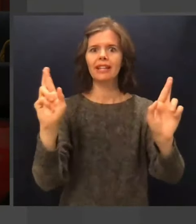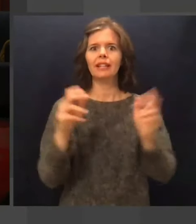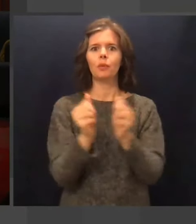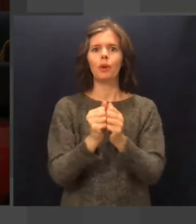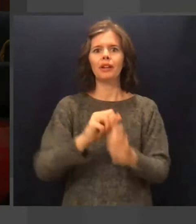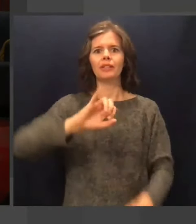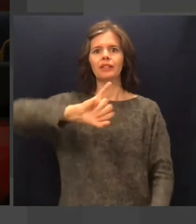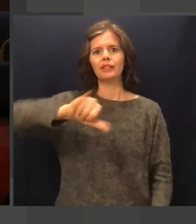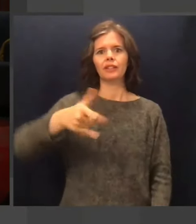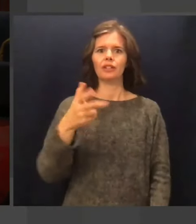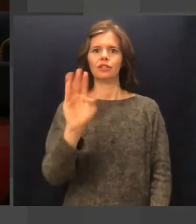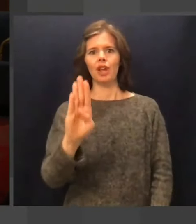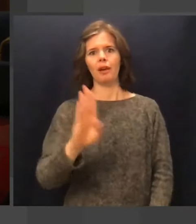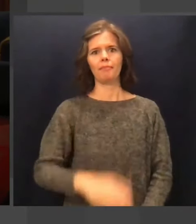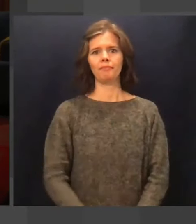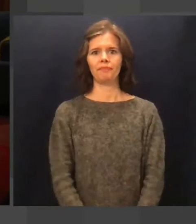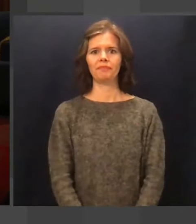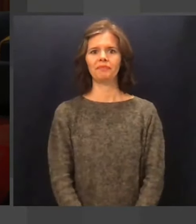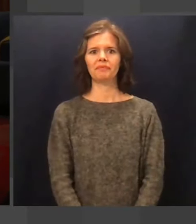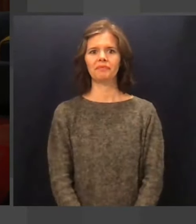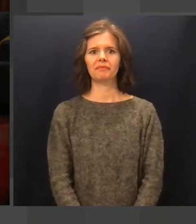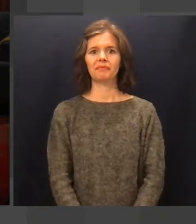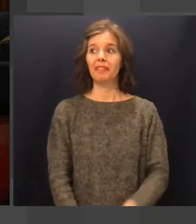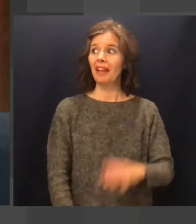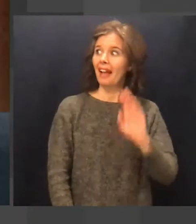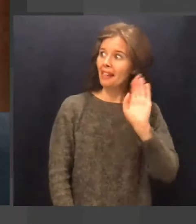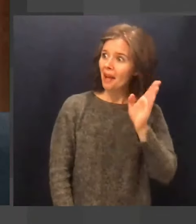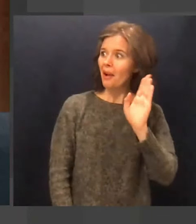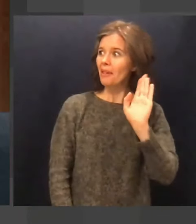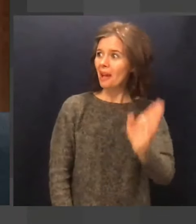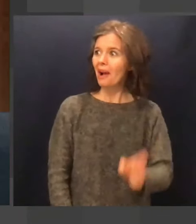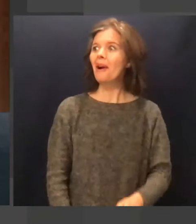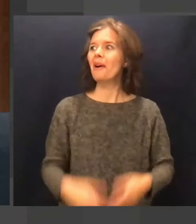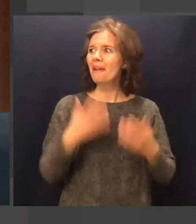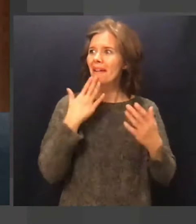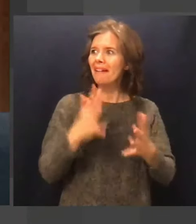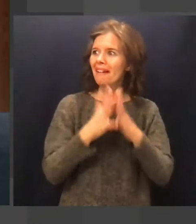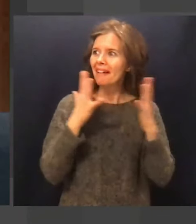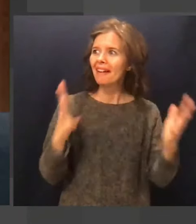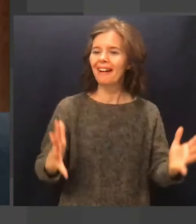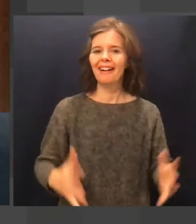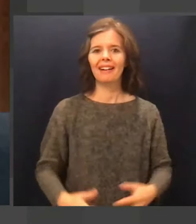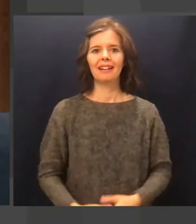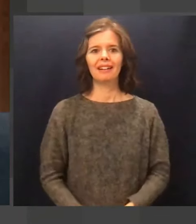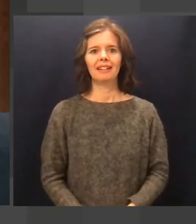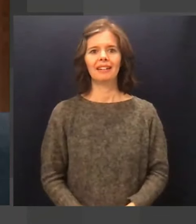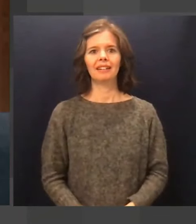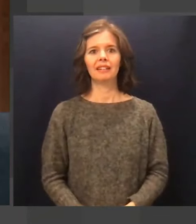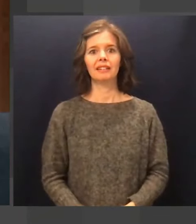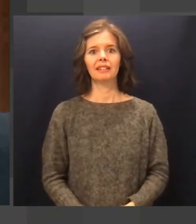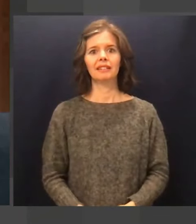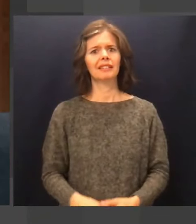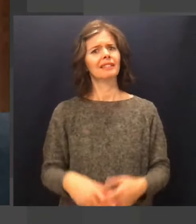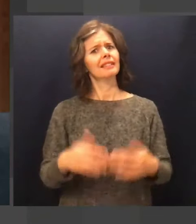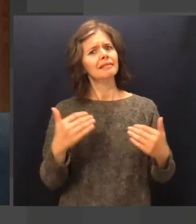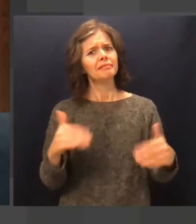GET SOME DEDICATED TIME WITH THE ONE AND ONLY JEB. HELLO. THANK YOU VERY MUCH.